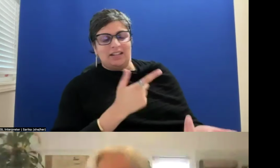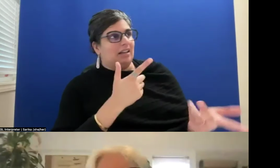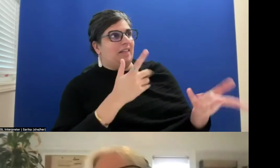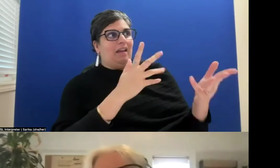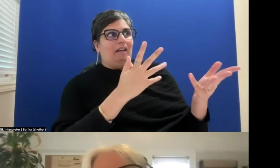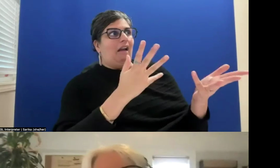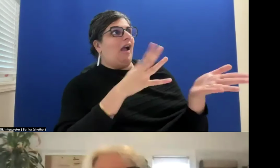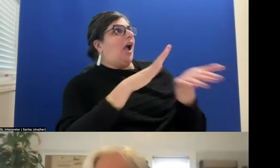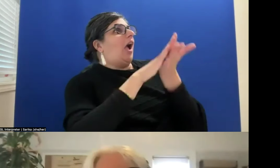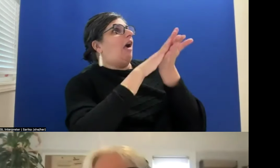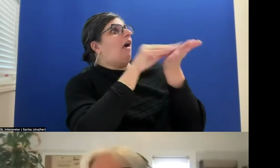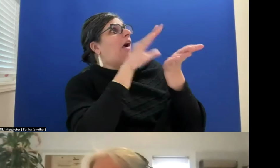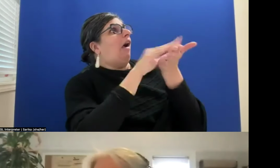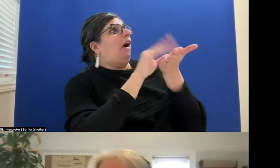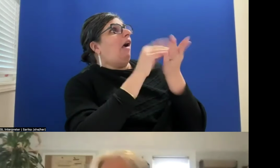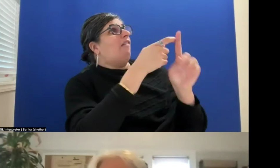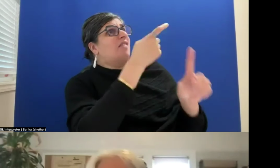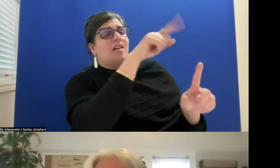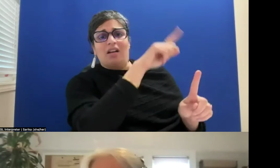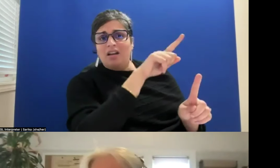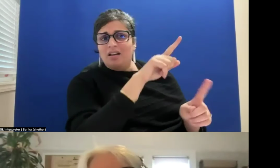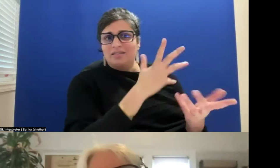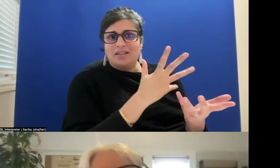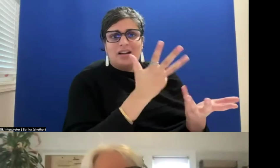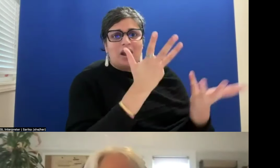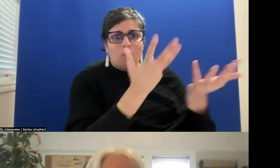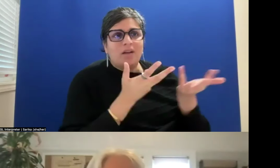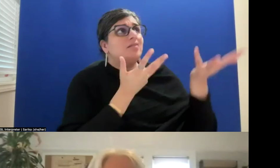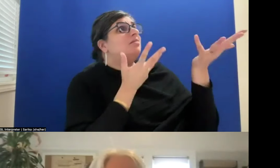from still and, and want to engage and be in conversation and,